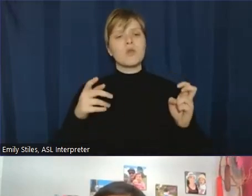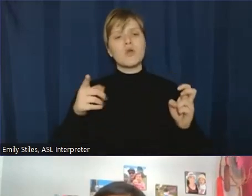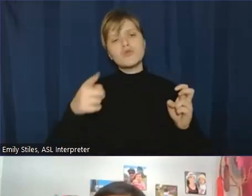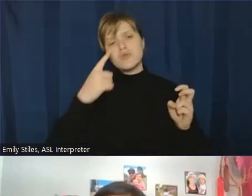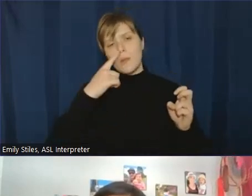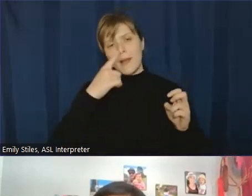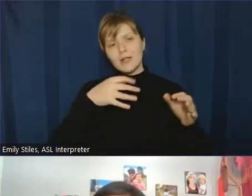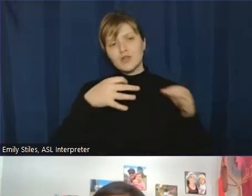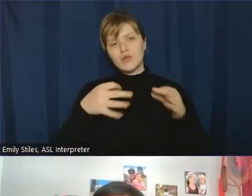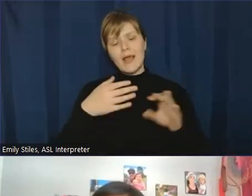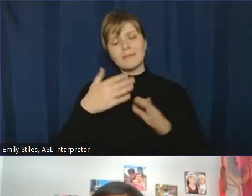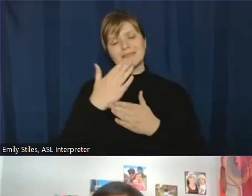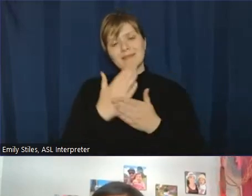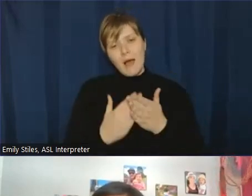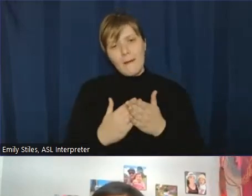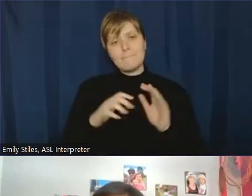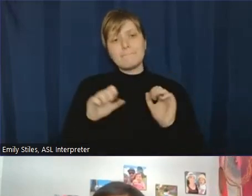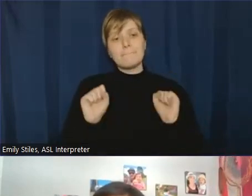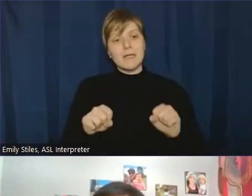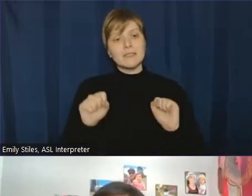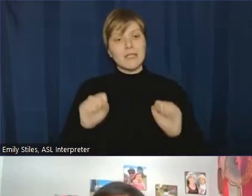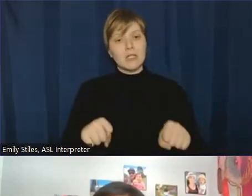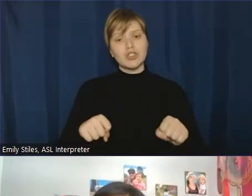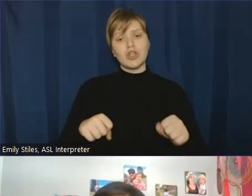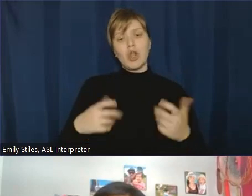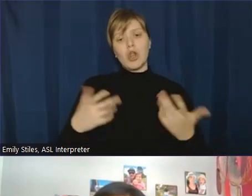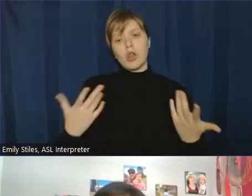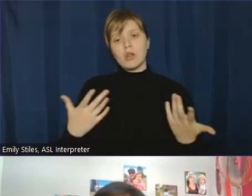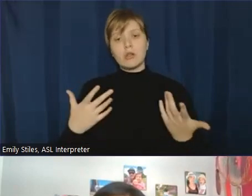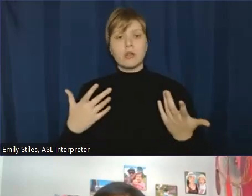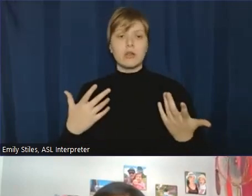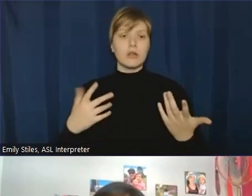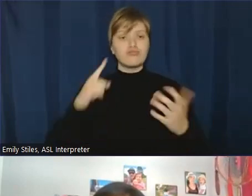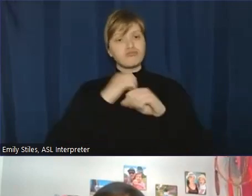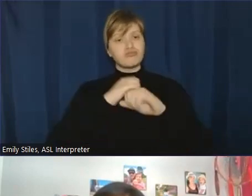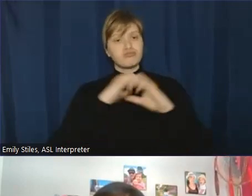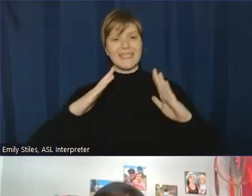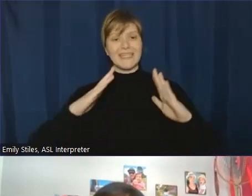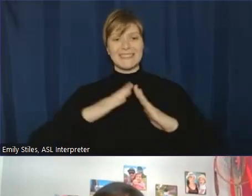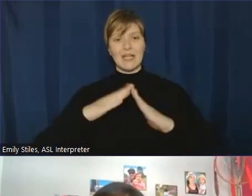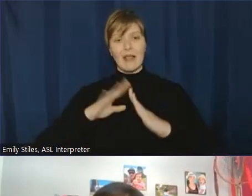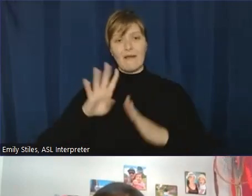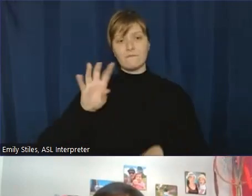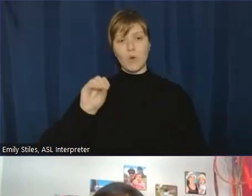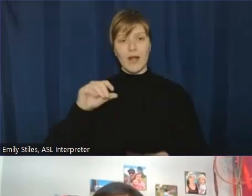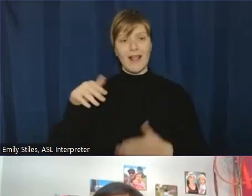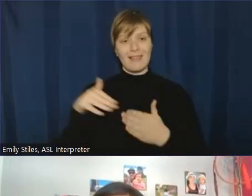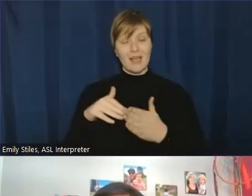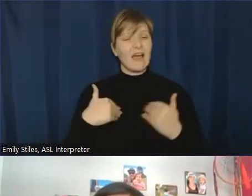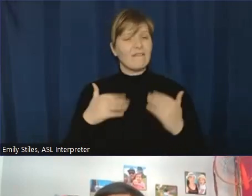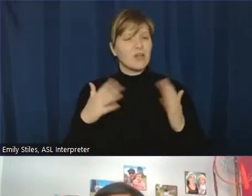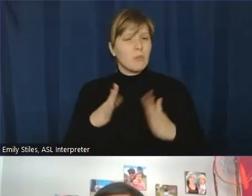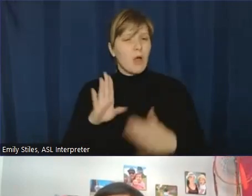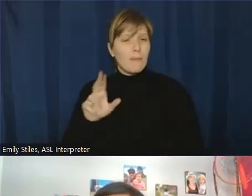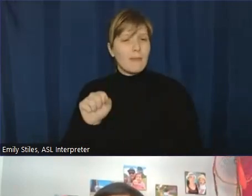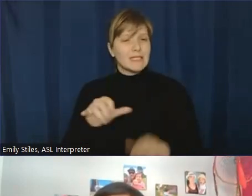for a small city, 40,000, that does have a small bus system, however, the routes are only served